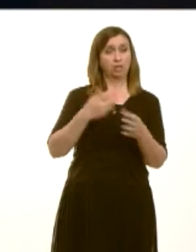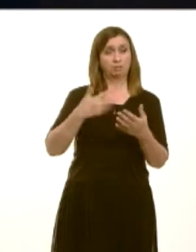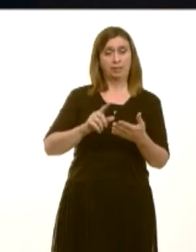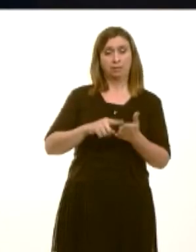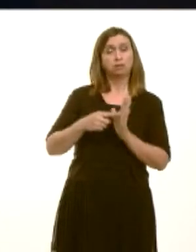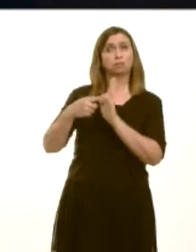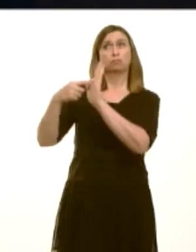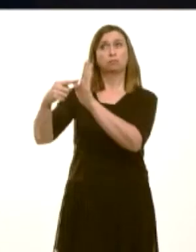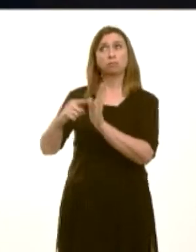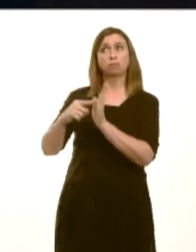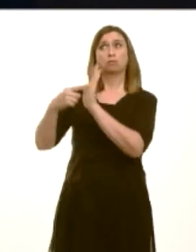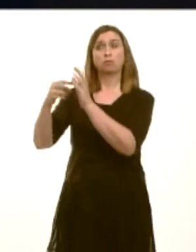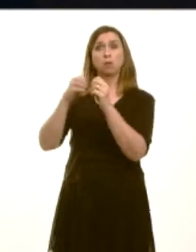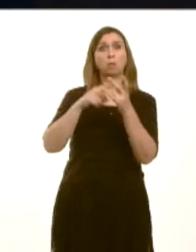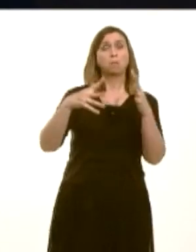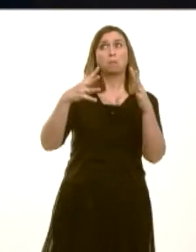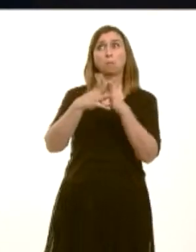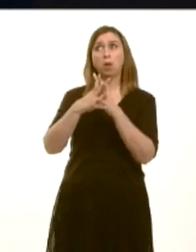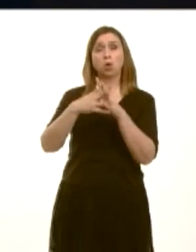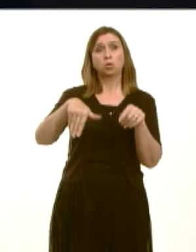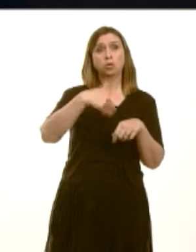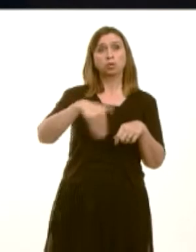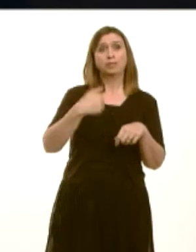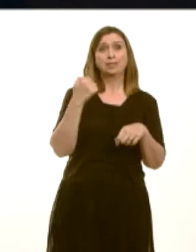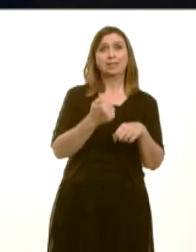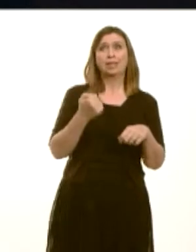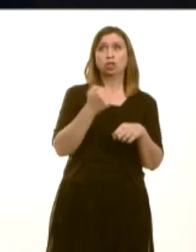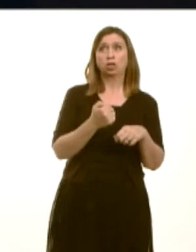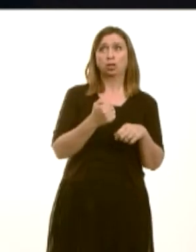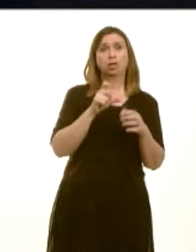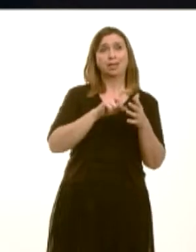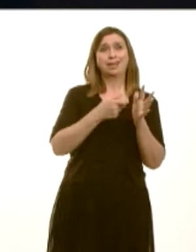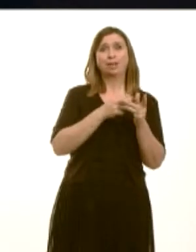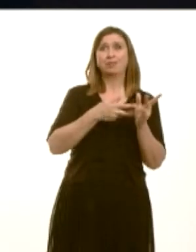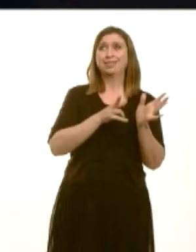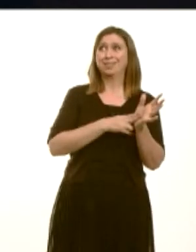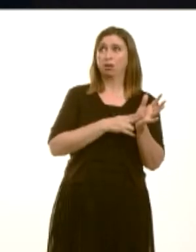the reopening of Bow Street station, in Ceredigion, allied to a park-and-ride scheme, which would